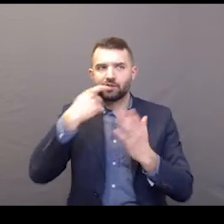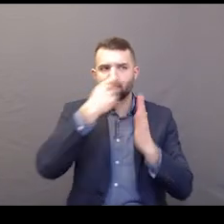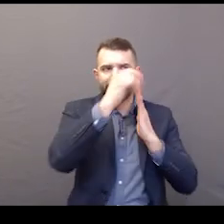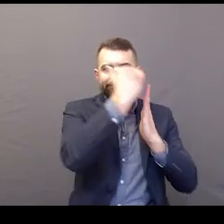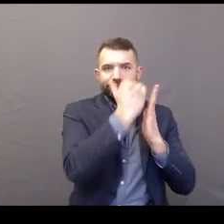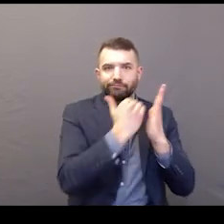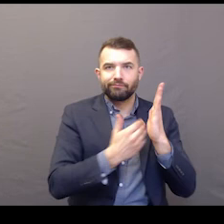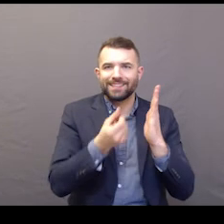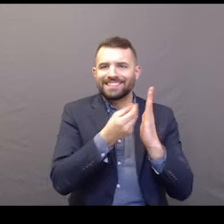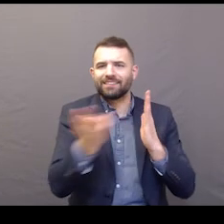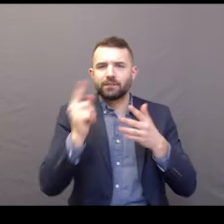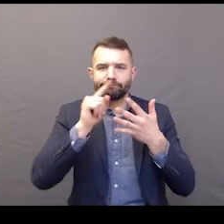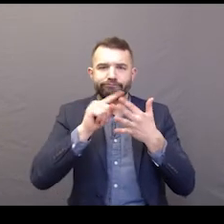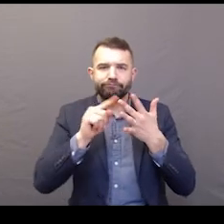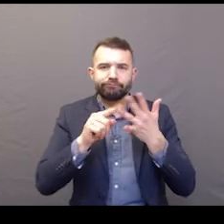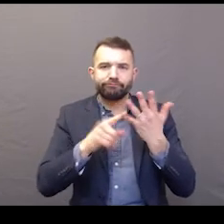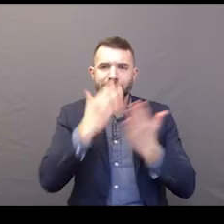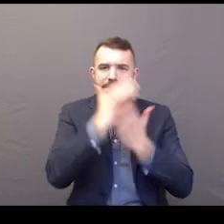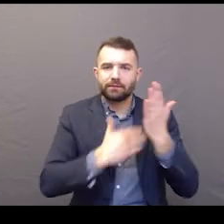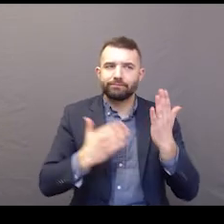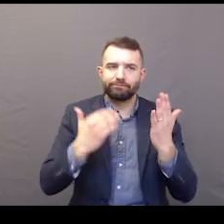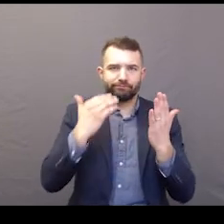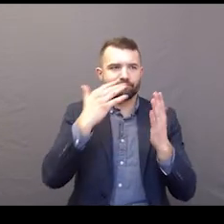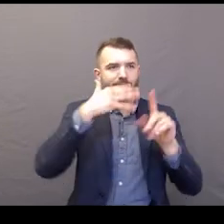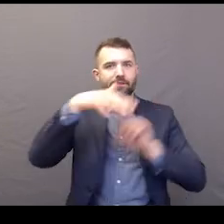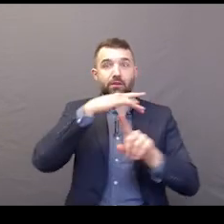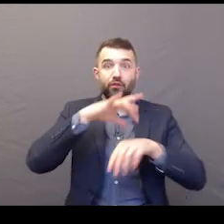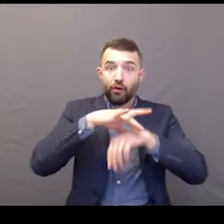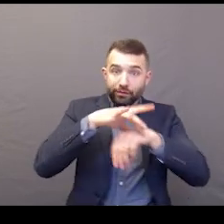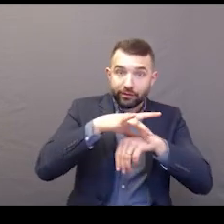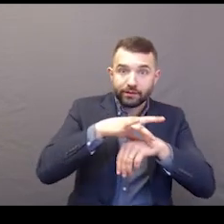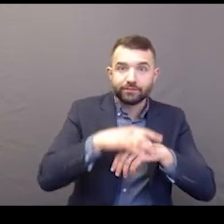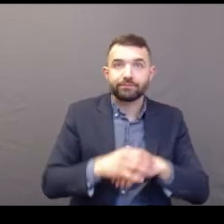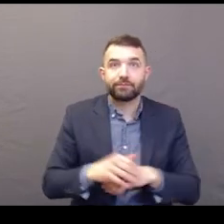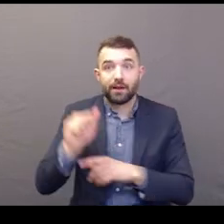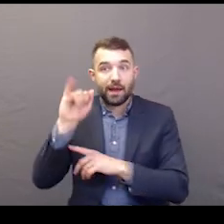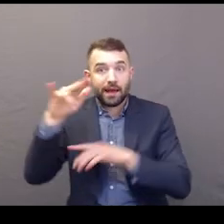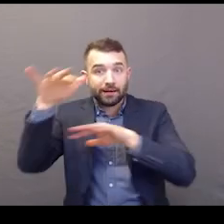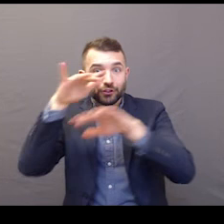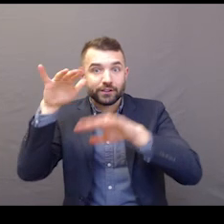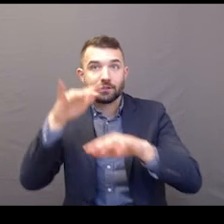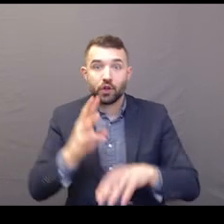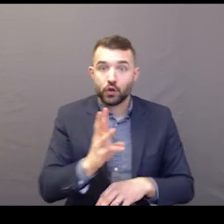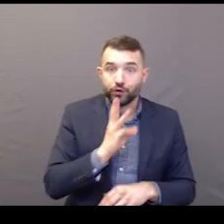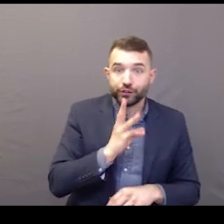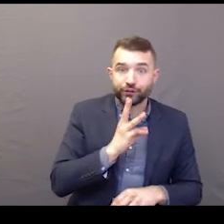environment. Those are earth, air, water, plants, animals,